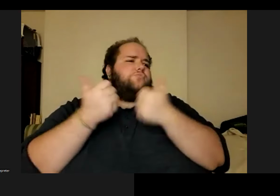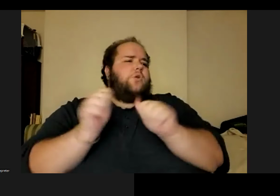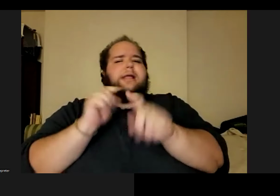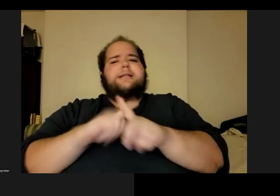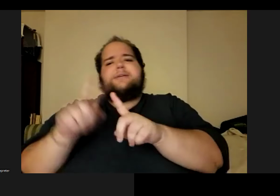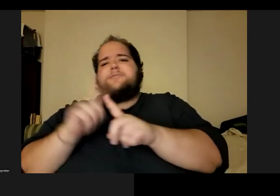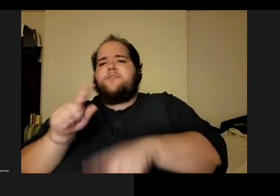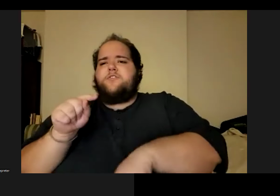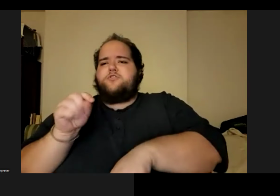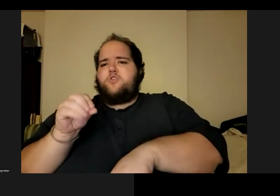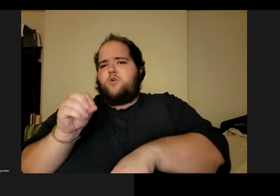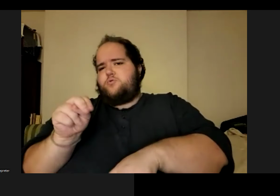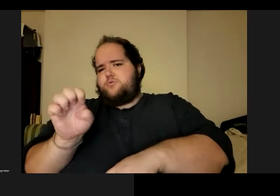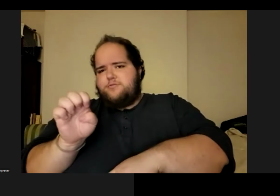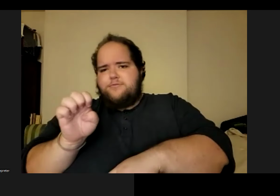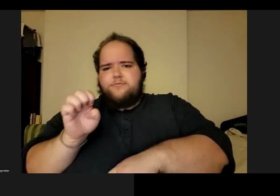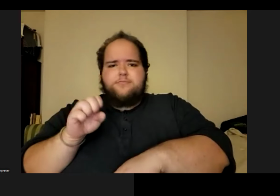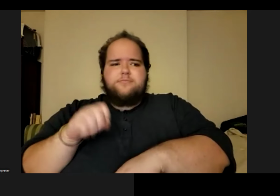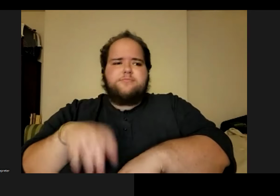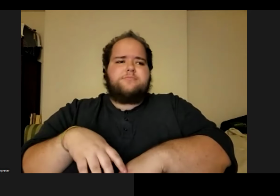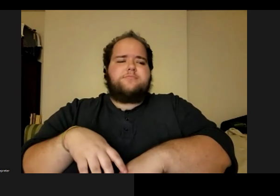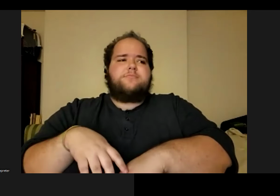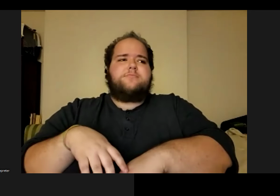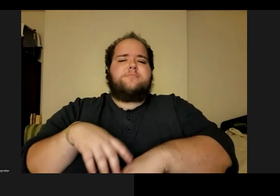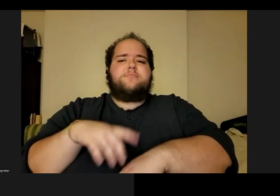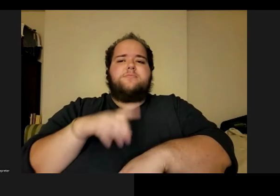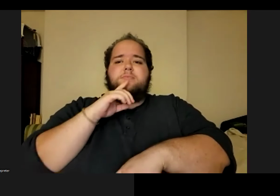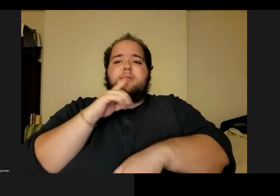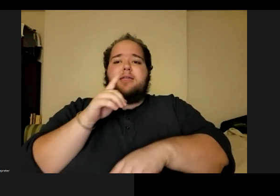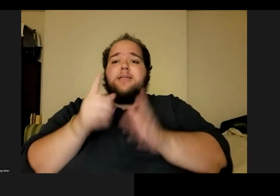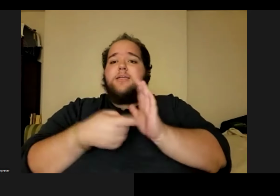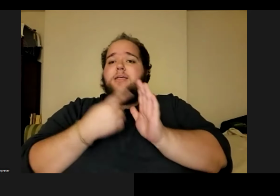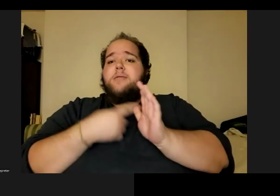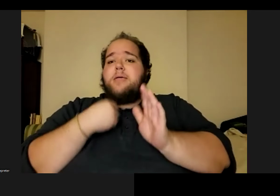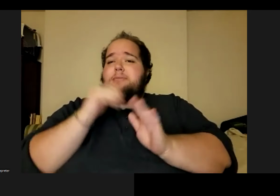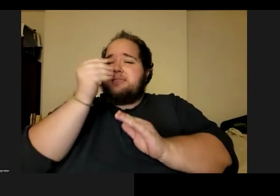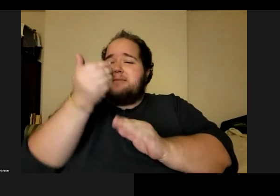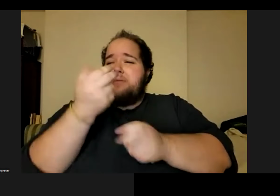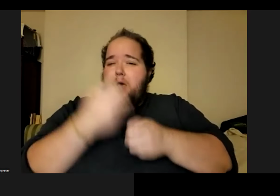Because as hard as it can seem to get tone out of text.